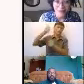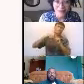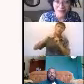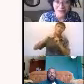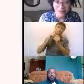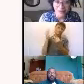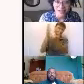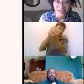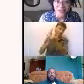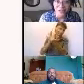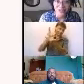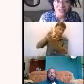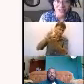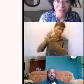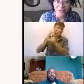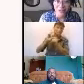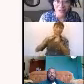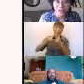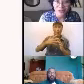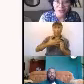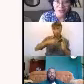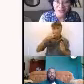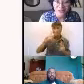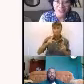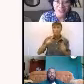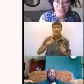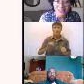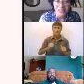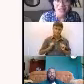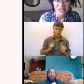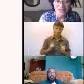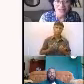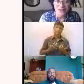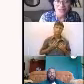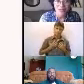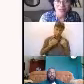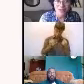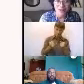need to find courage and build their personal capacity to see and acknowledge and be accountable